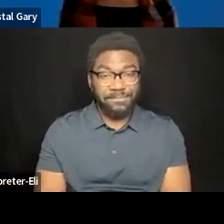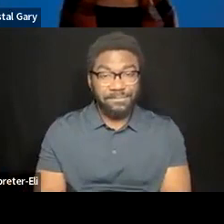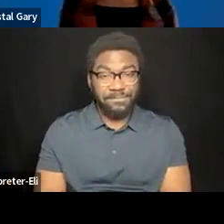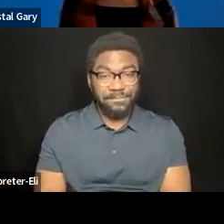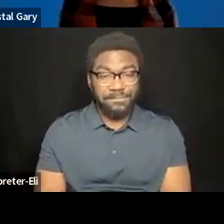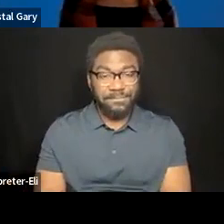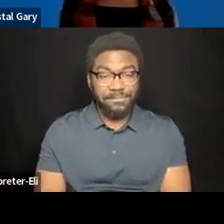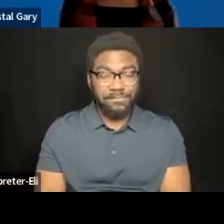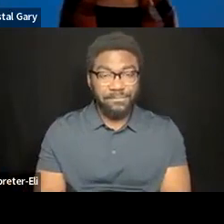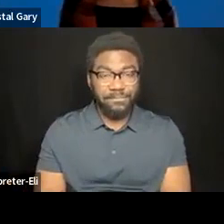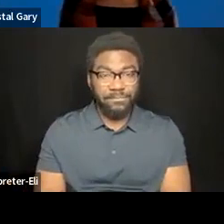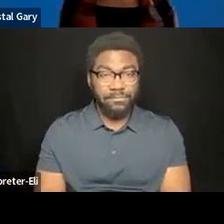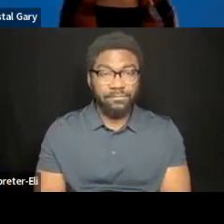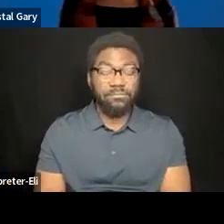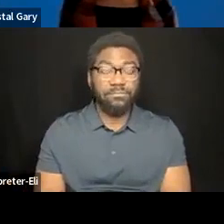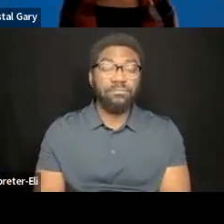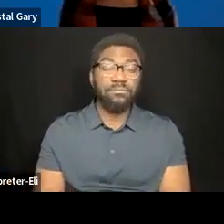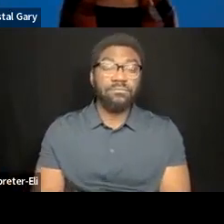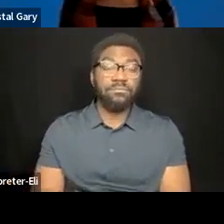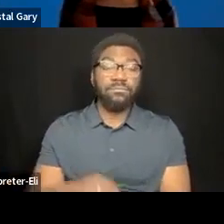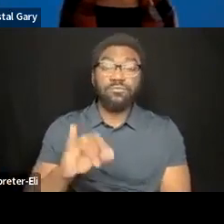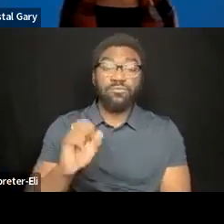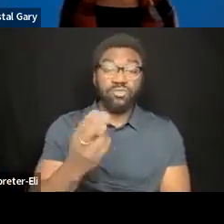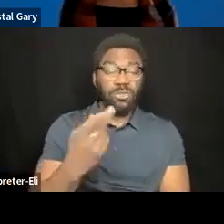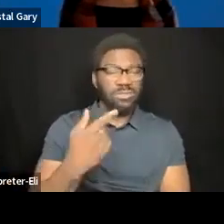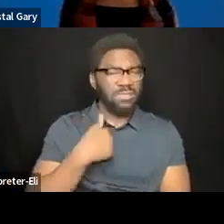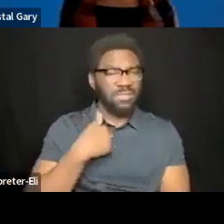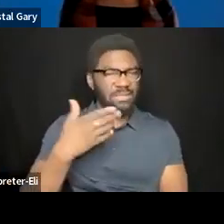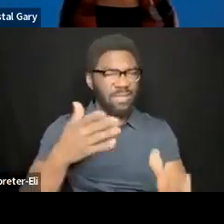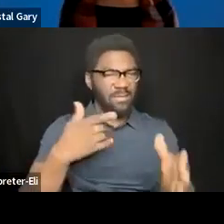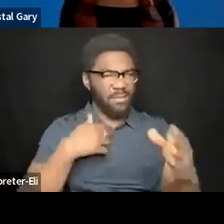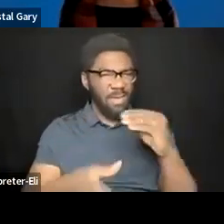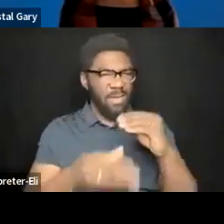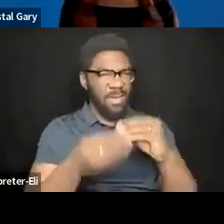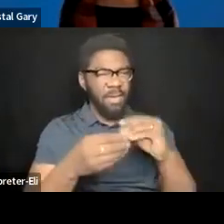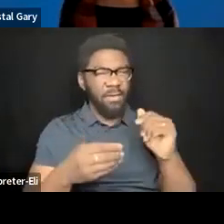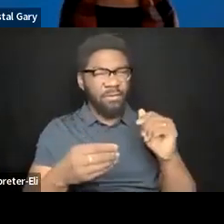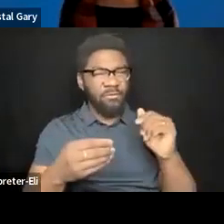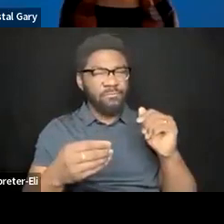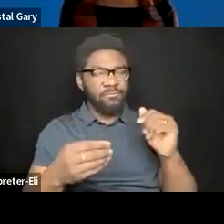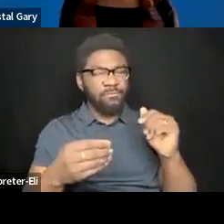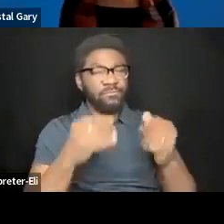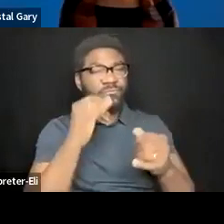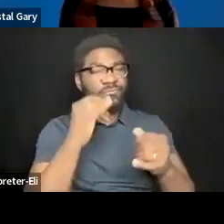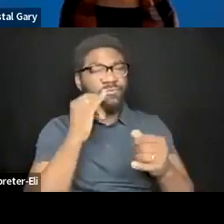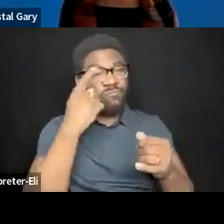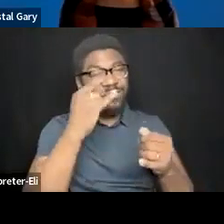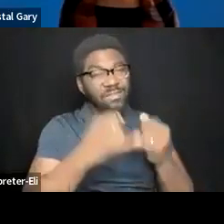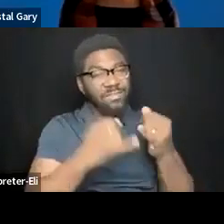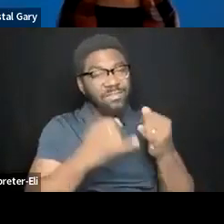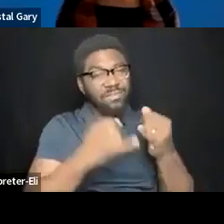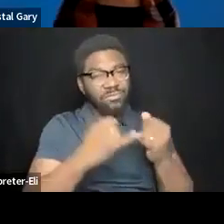Just let me just add that for that last one, we had a little bit of engagement with the data workgroup.